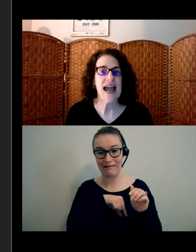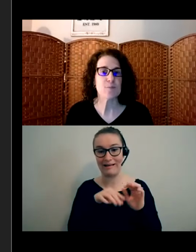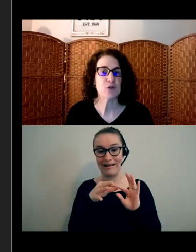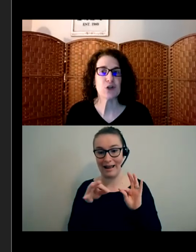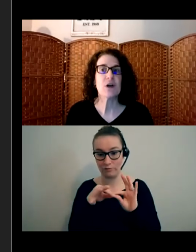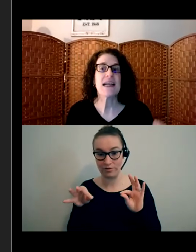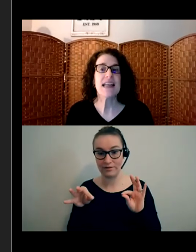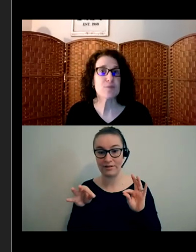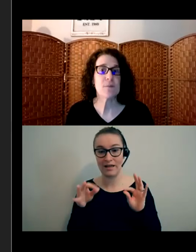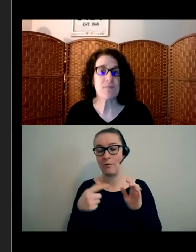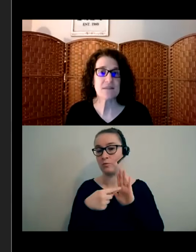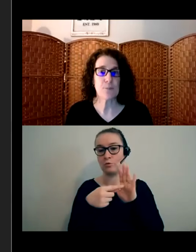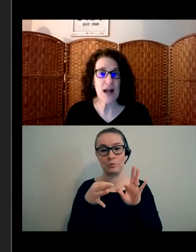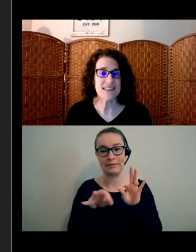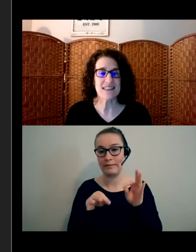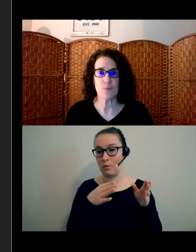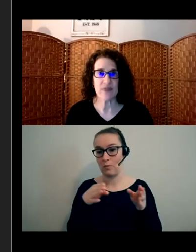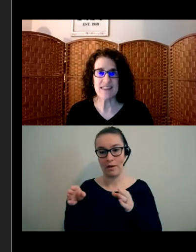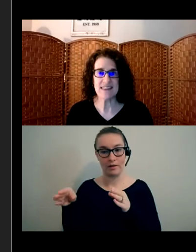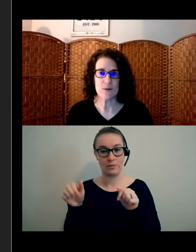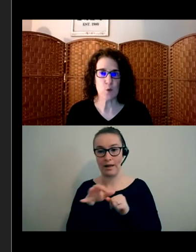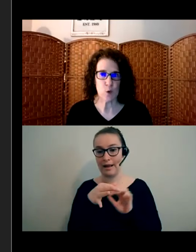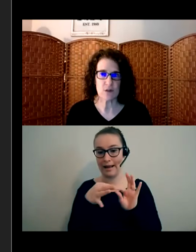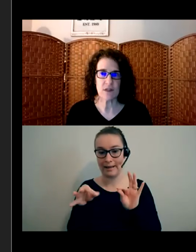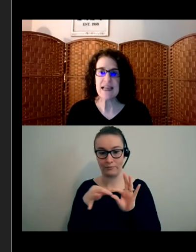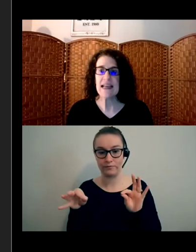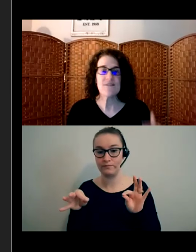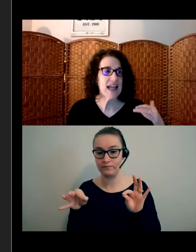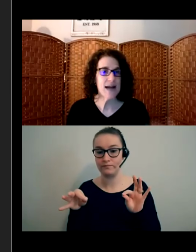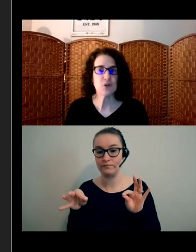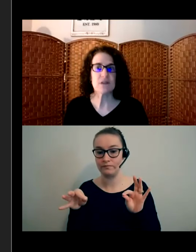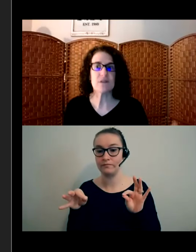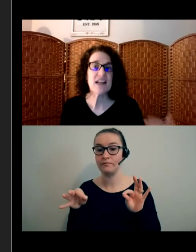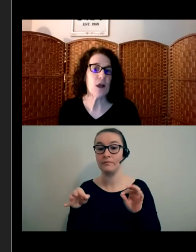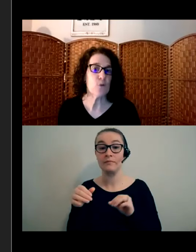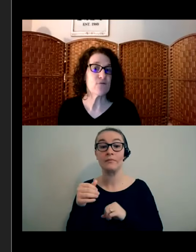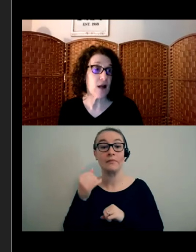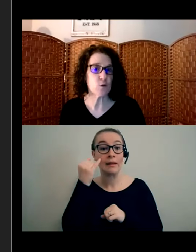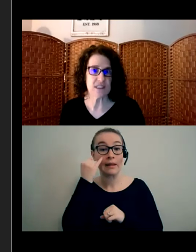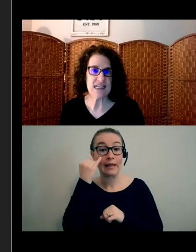to capture caption best practices with these 10 rules. If a captioned video follows these,